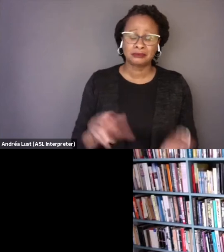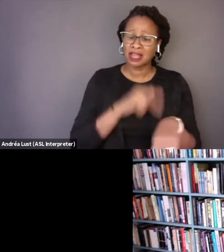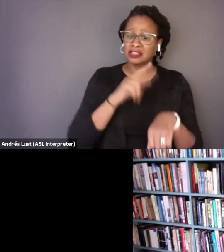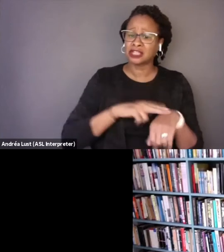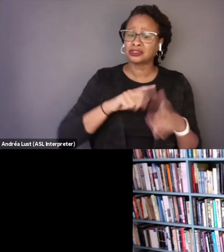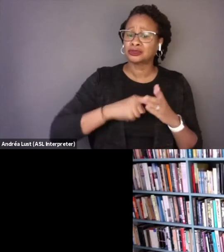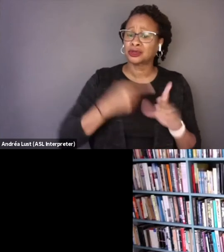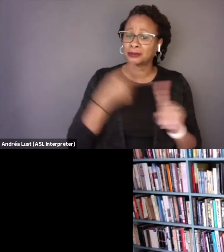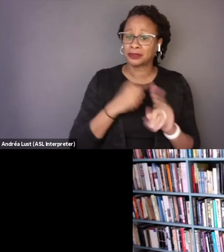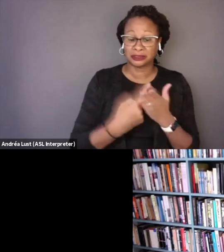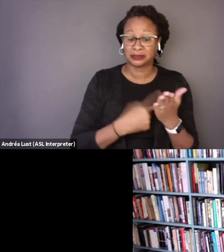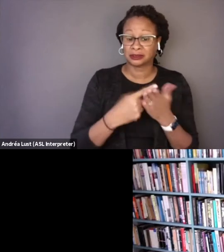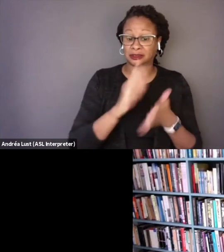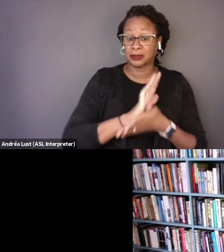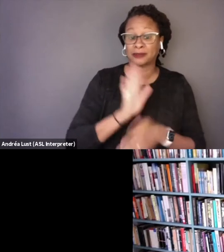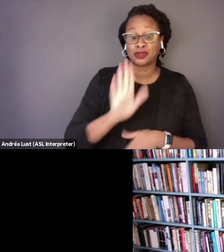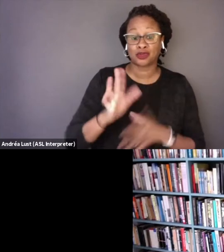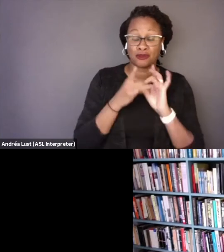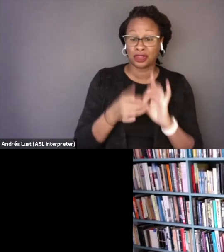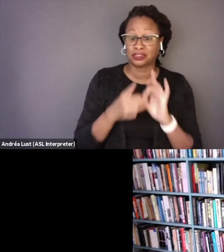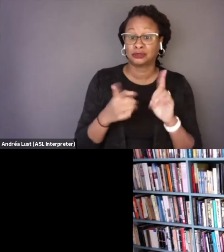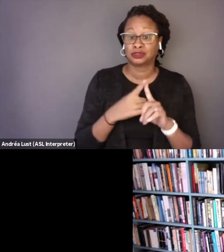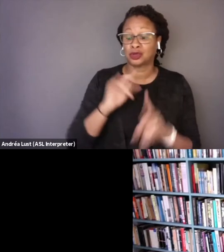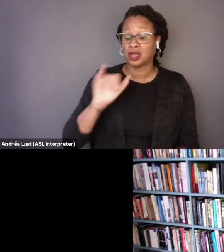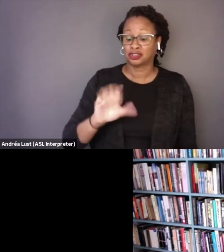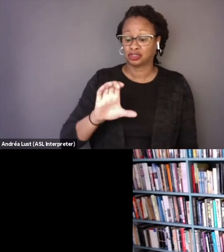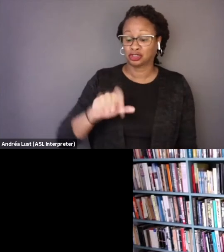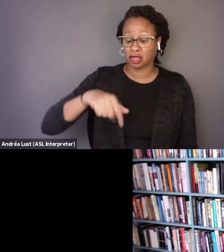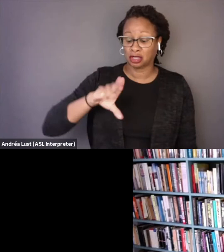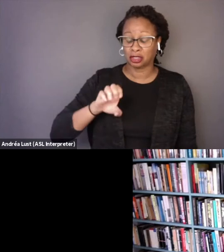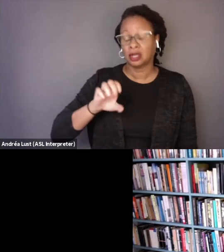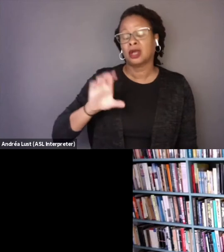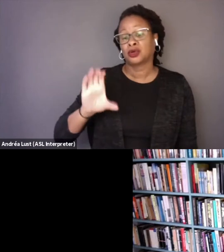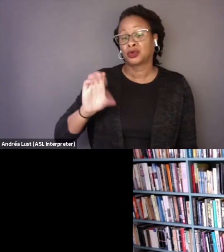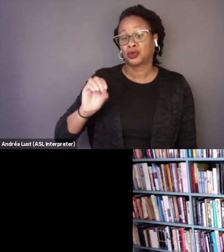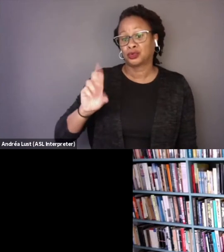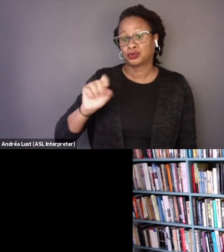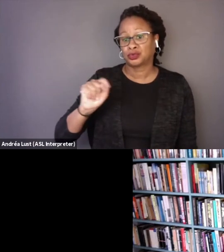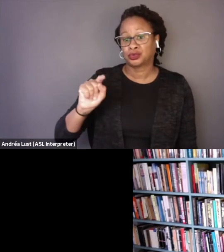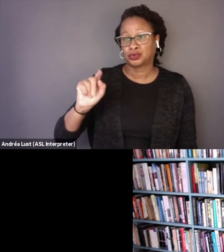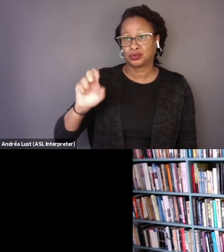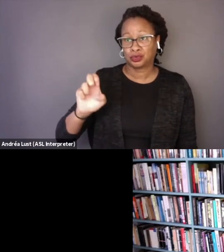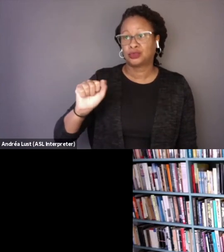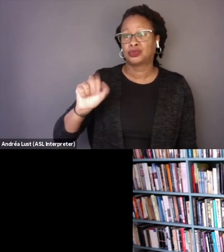is your relationship to Jacques Cousteau, what you knew about this career and his legacy